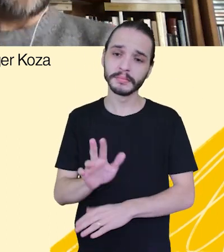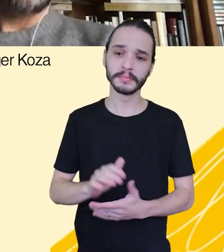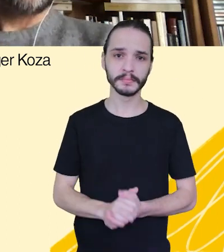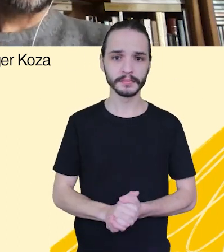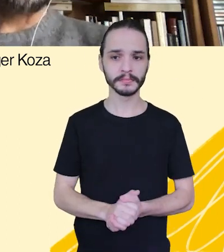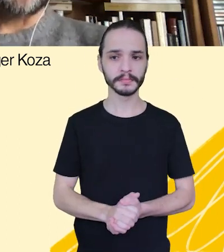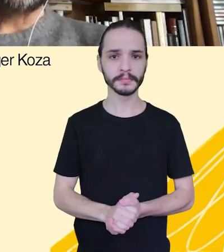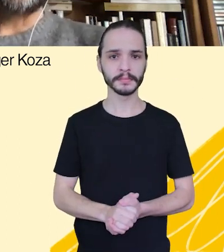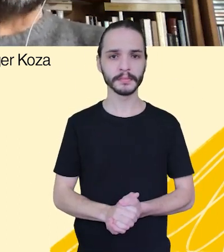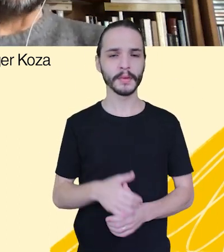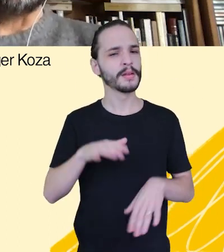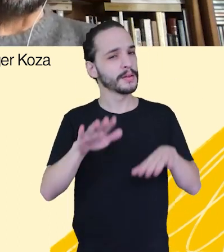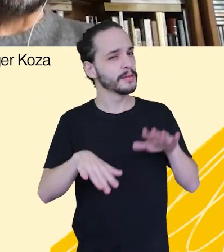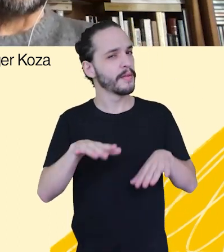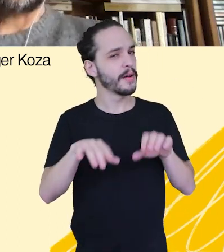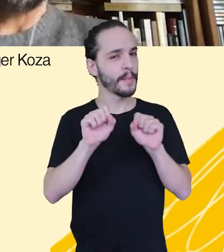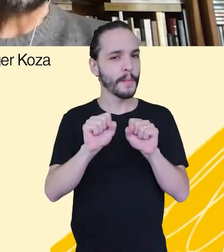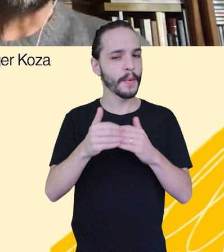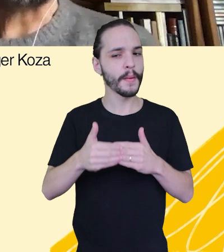Maybe we could make yourself clear